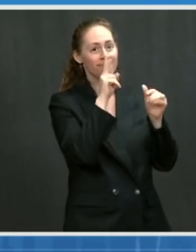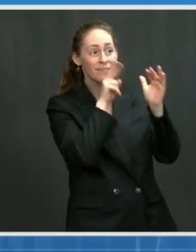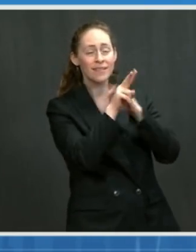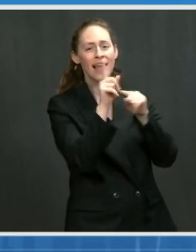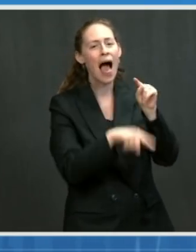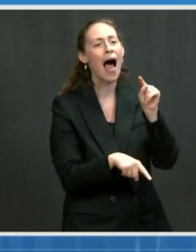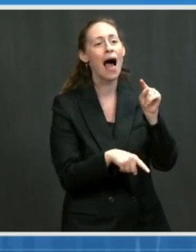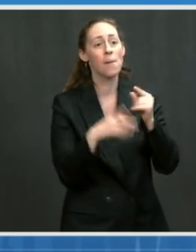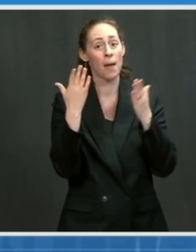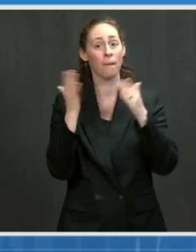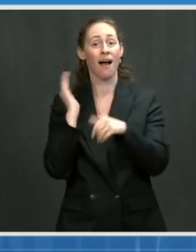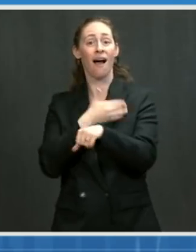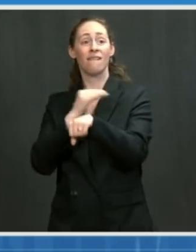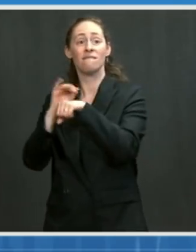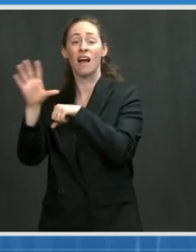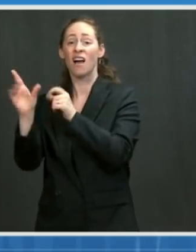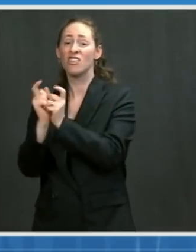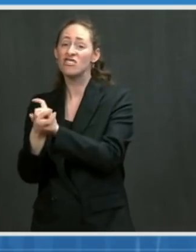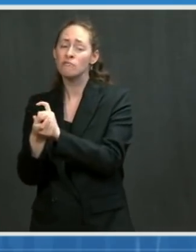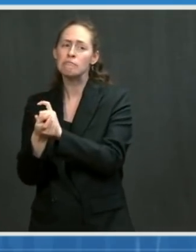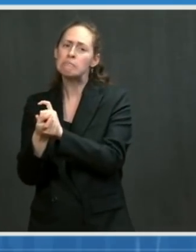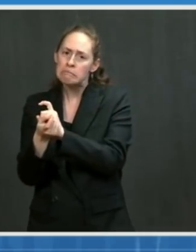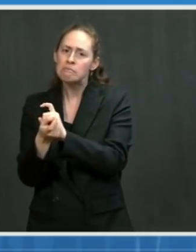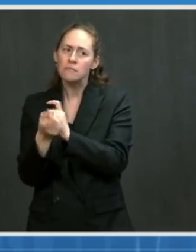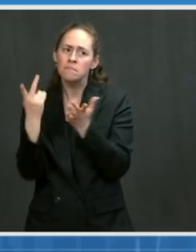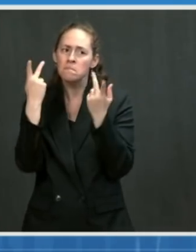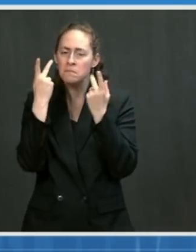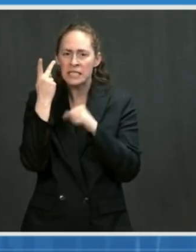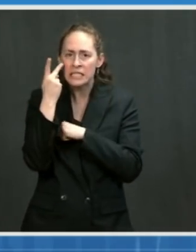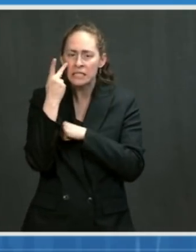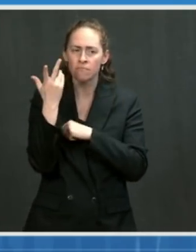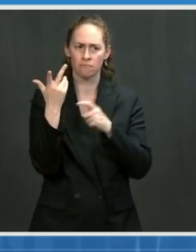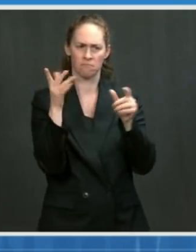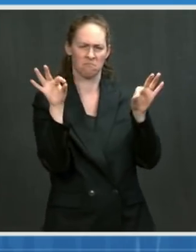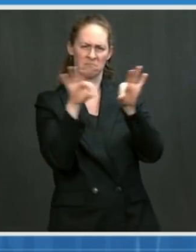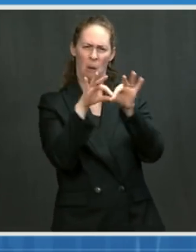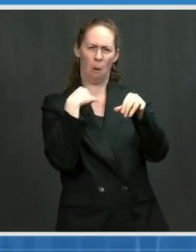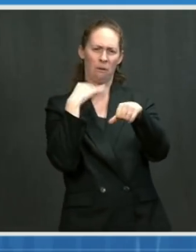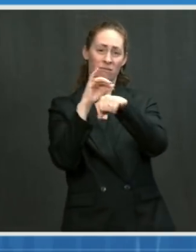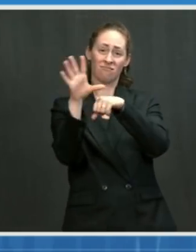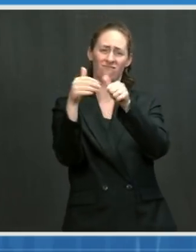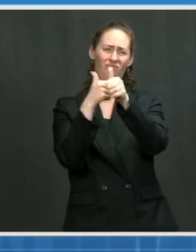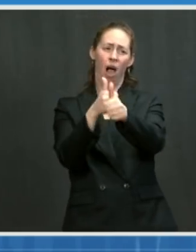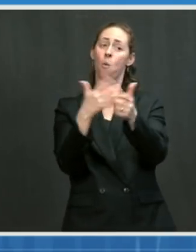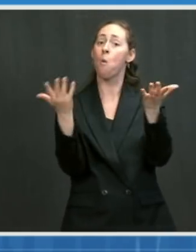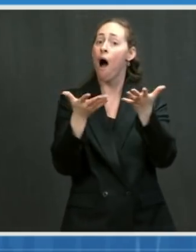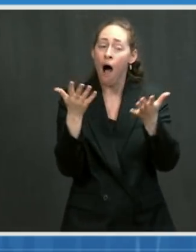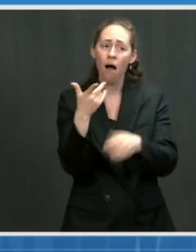MAY NEED TO MAKE CHANGE TO THESE RECOMMEND DAISES BUT WE KNOW THAT THE MORE PEOPLE ARE